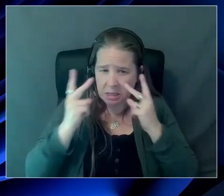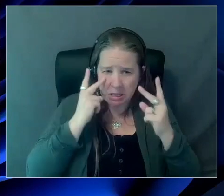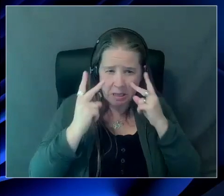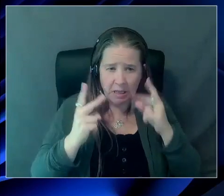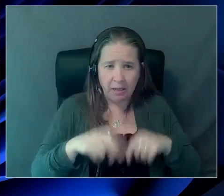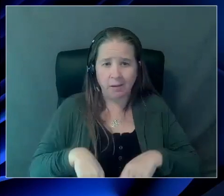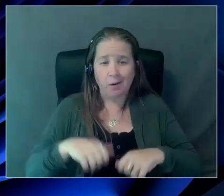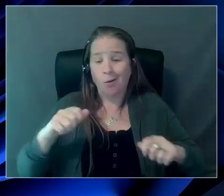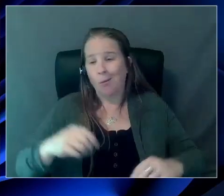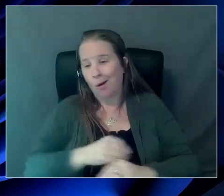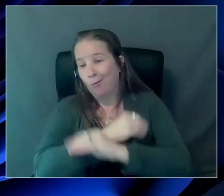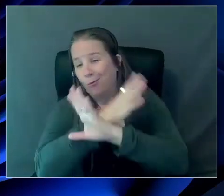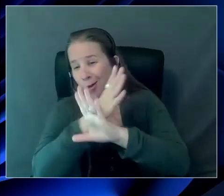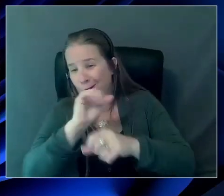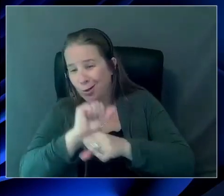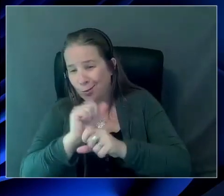at least virtually when we're working from home anyway.